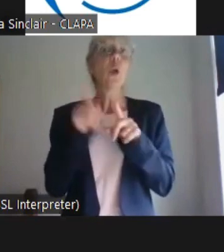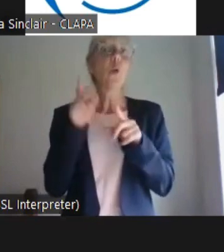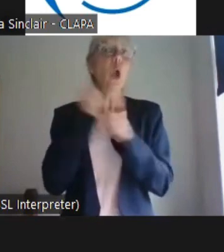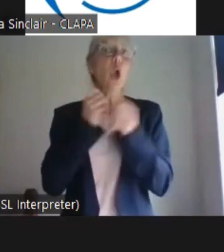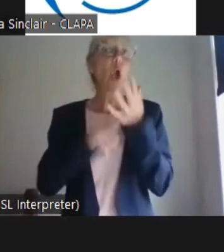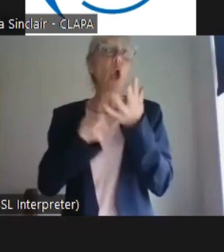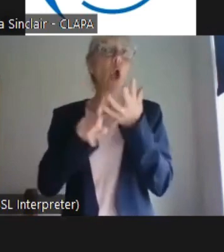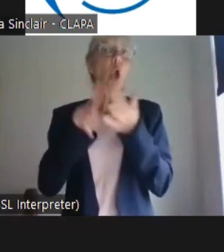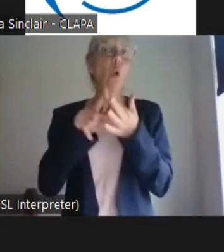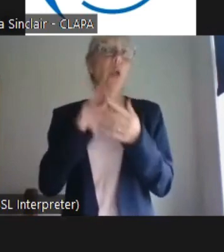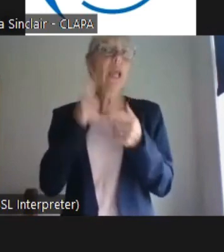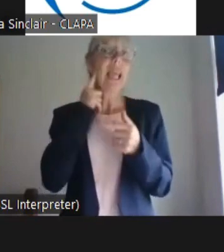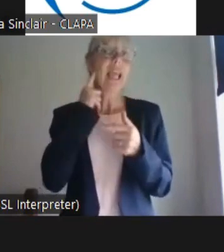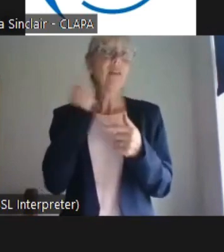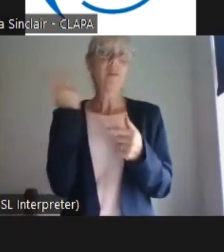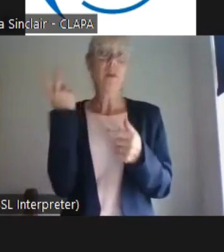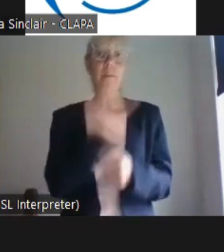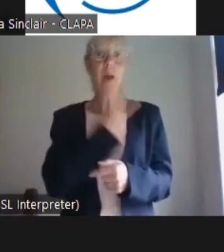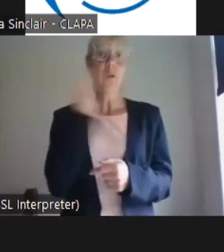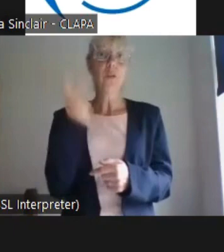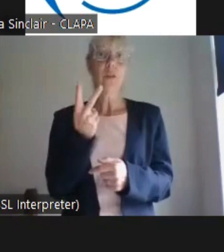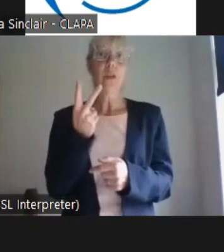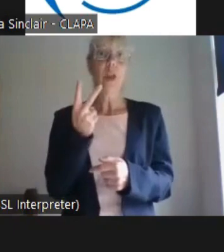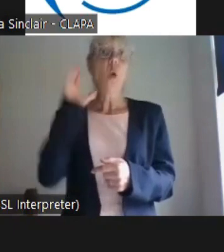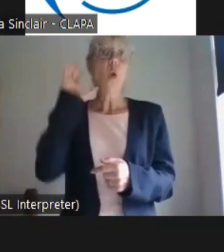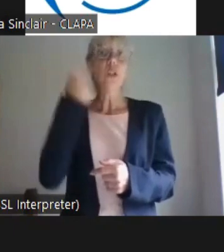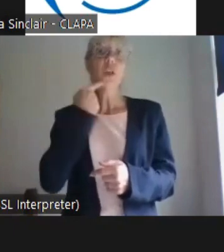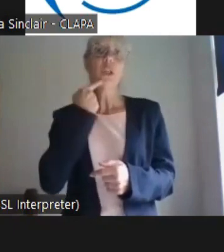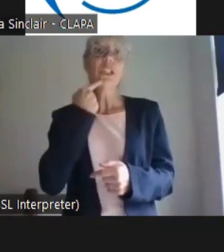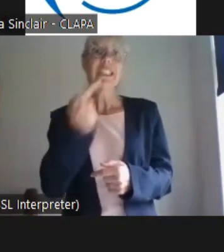by one audiologist to use grommets to help the mucus leave the ear and the